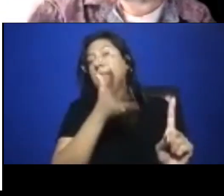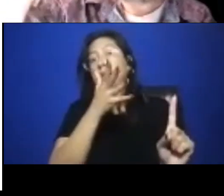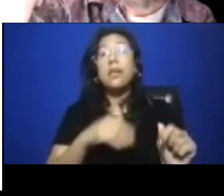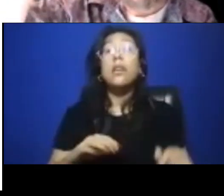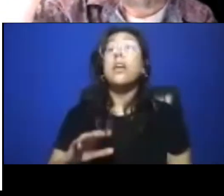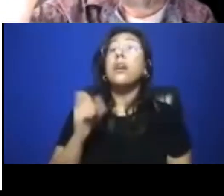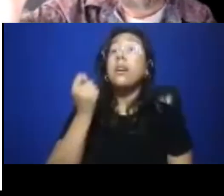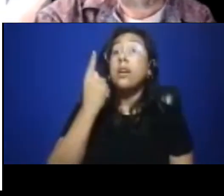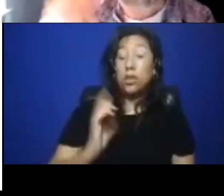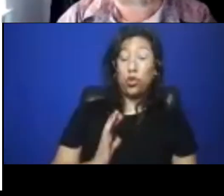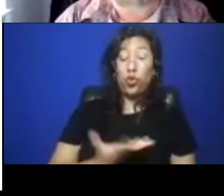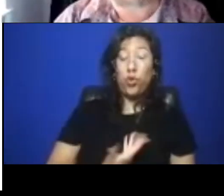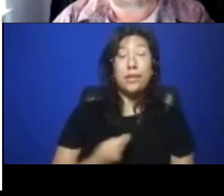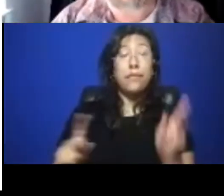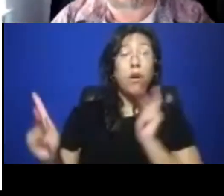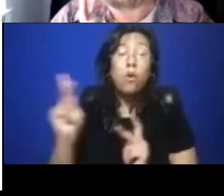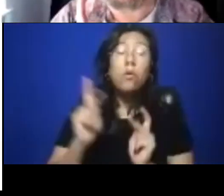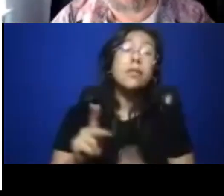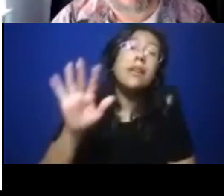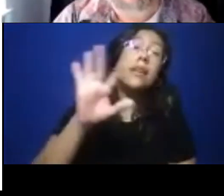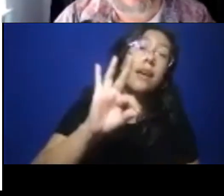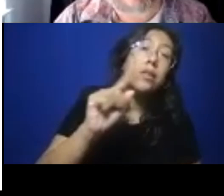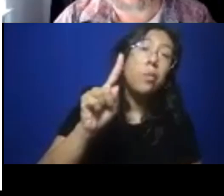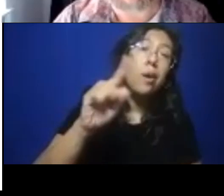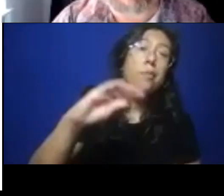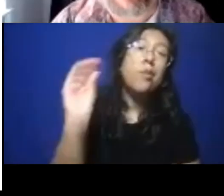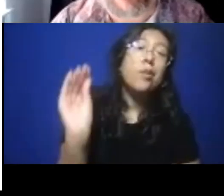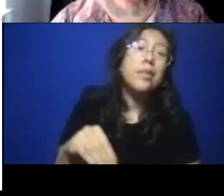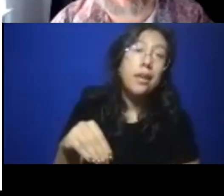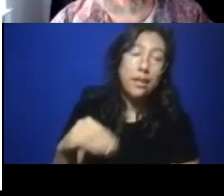but it's 91% have experienced one ACE or more.